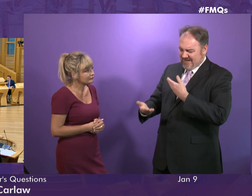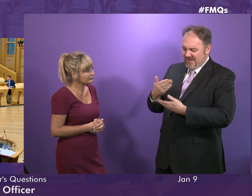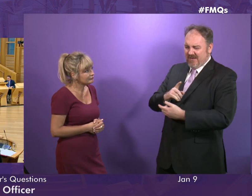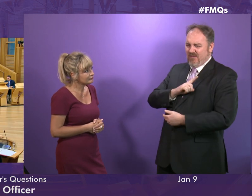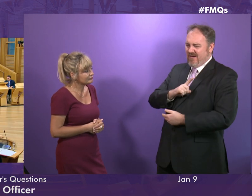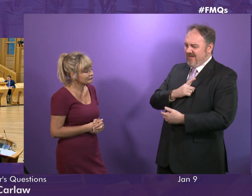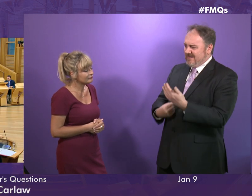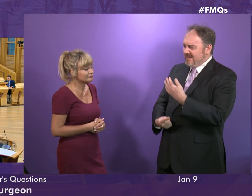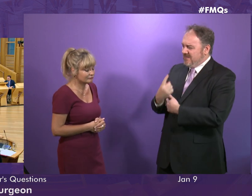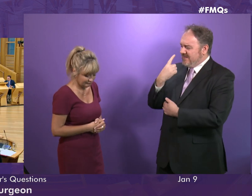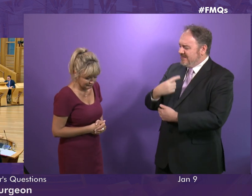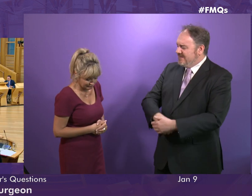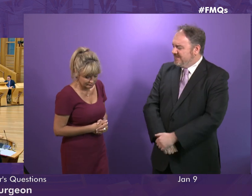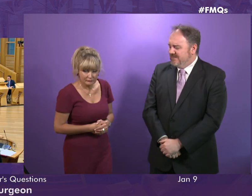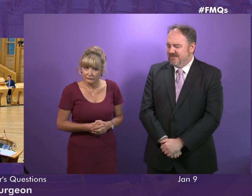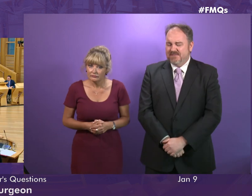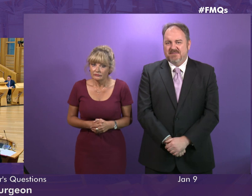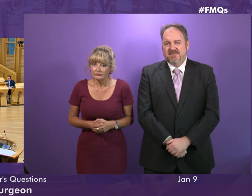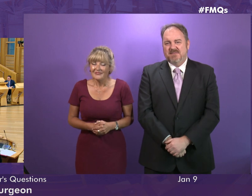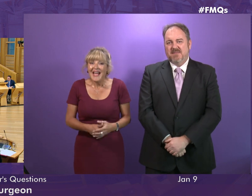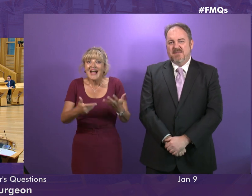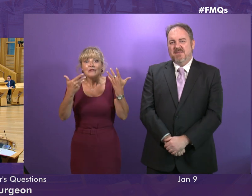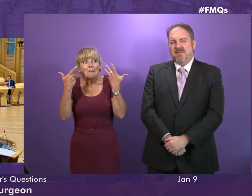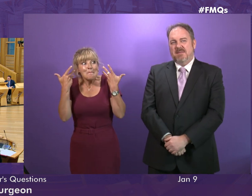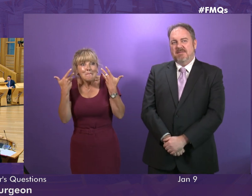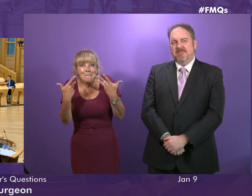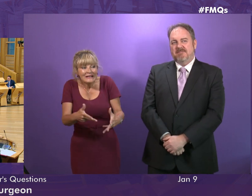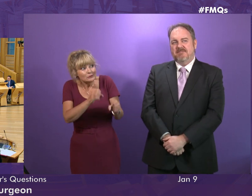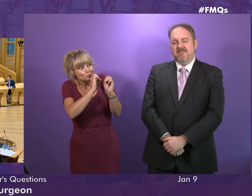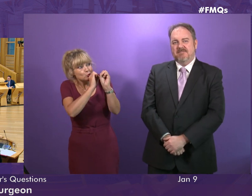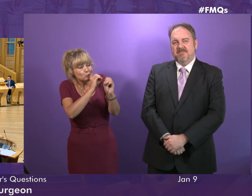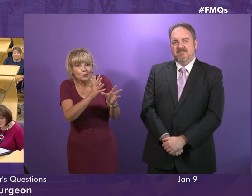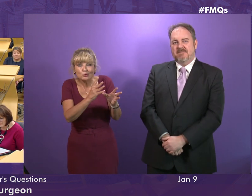The First Minister: I have just set out a range of statistics